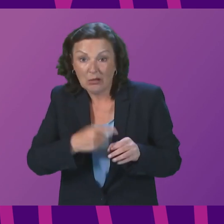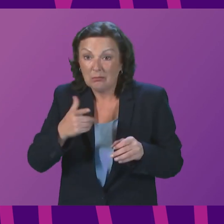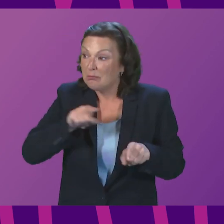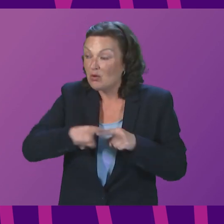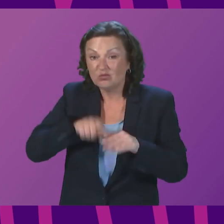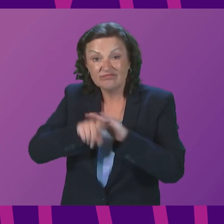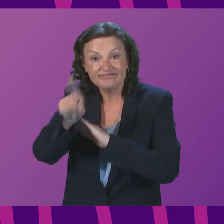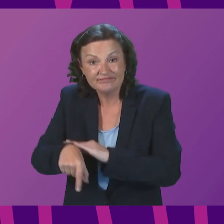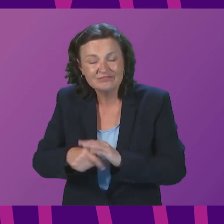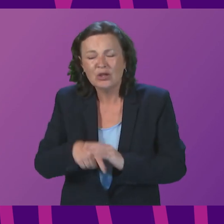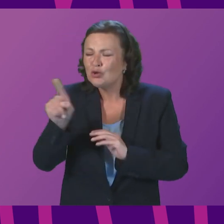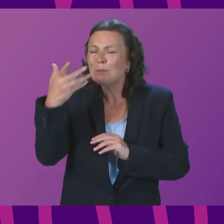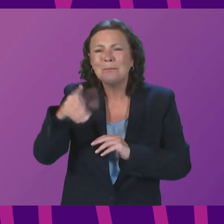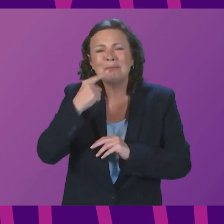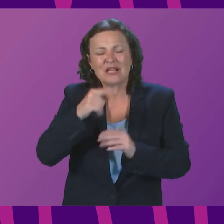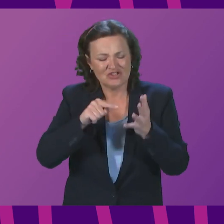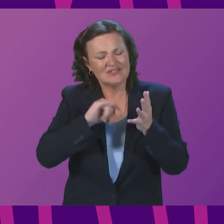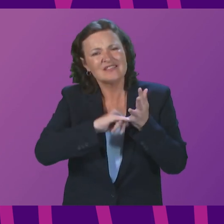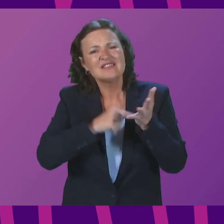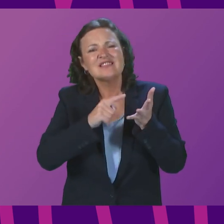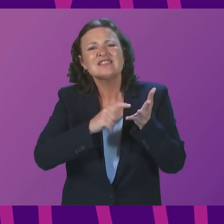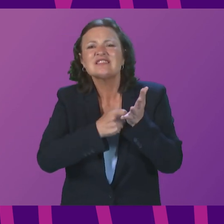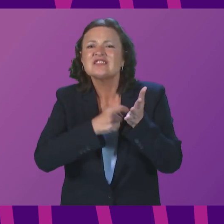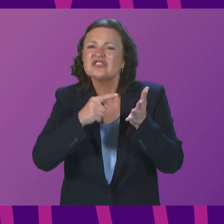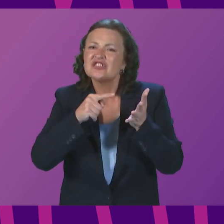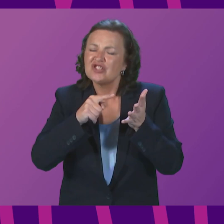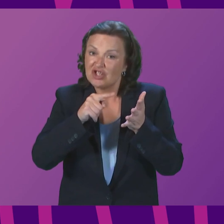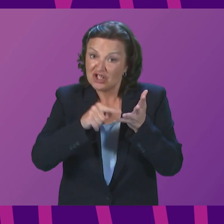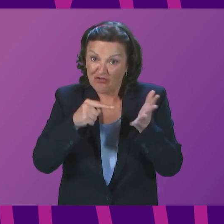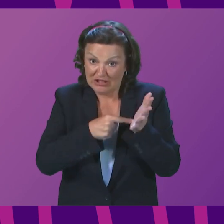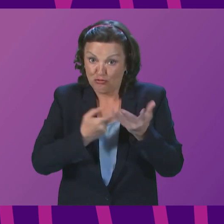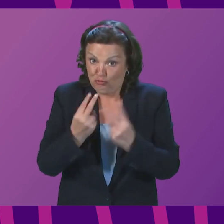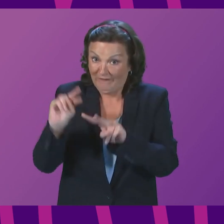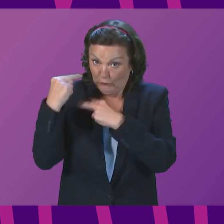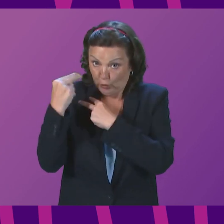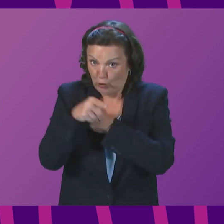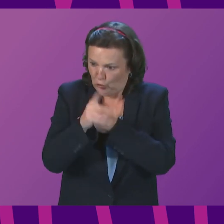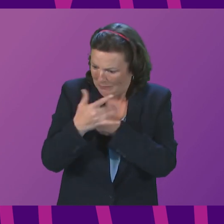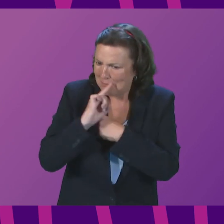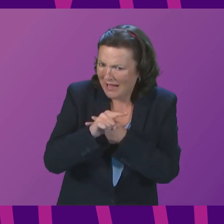What assessment has been made of whether lessons from the Sturrock review of bullying in NHS